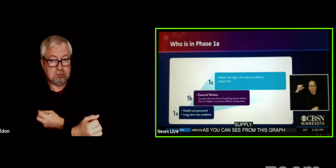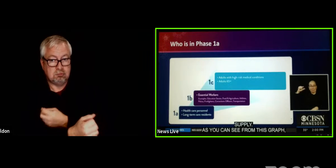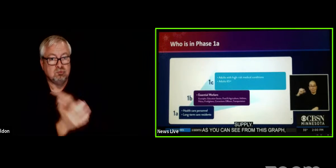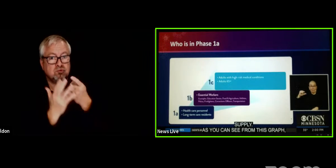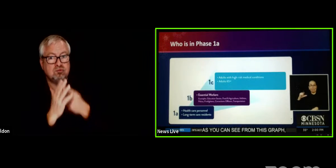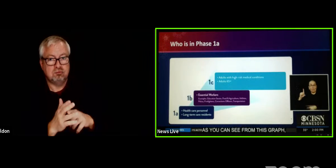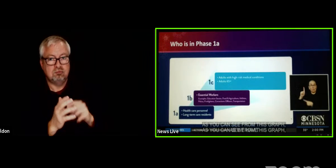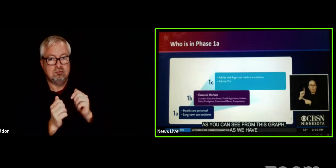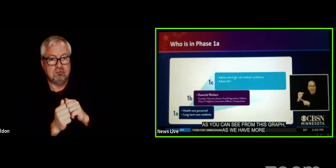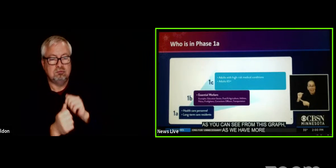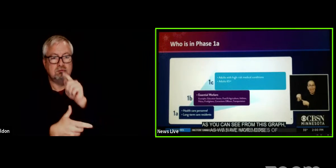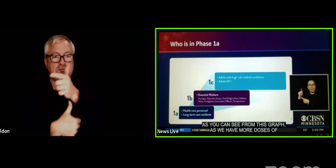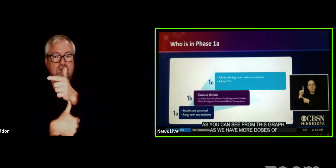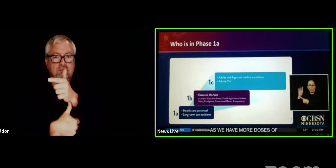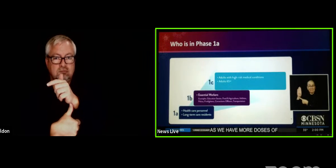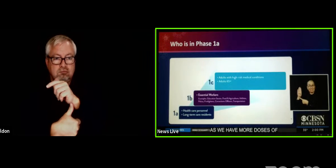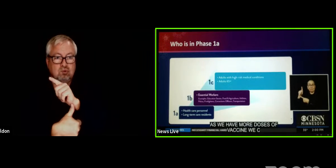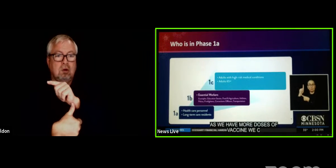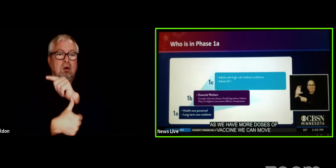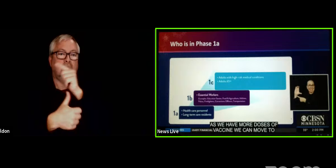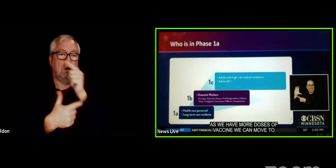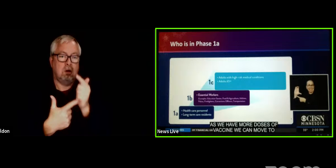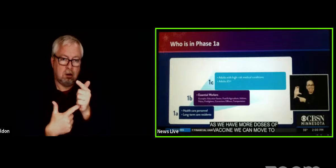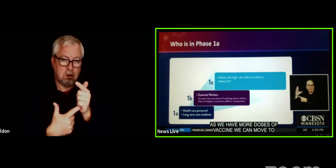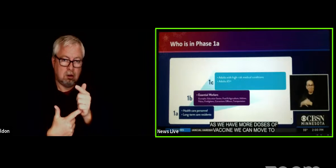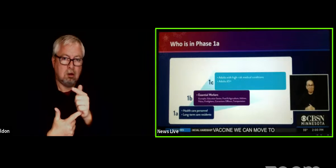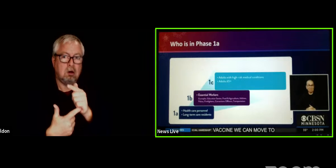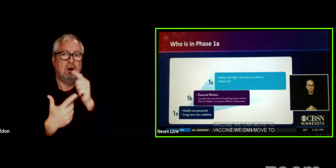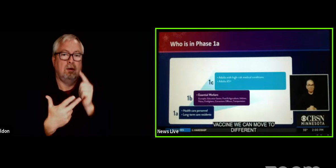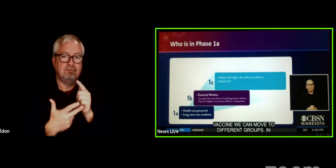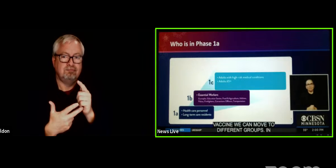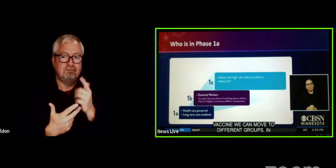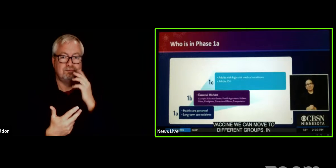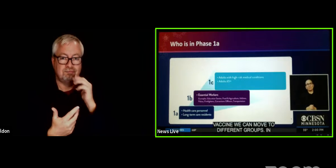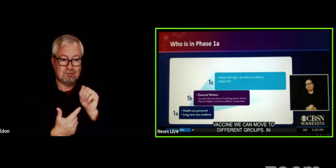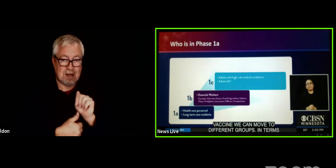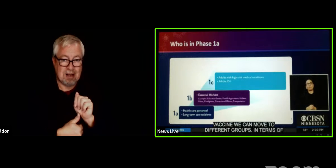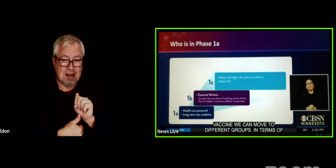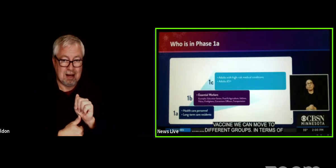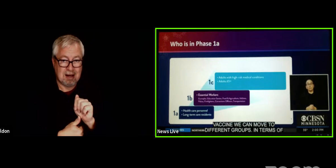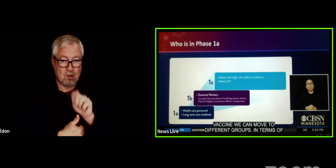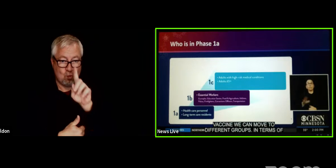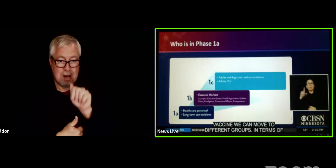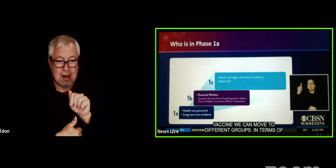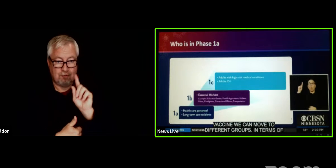IN TERMS OF PHASE 1A, THE FIRST PHASE WERE LEAKING AT FOR VACCINATION, CDC'S